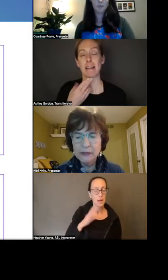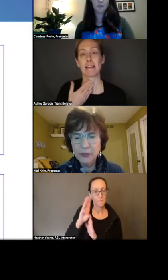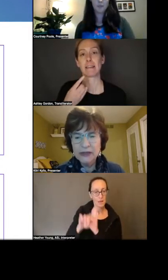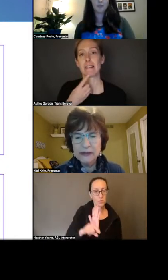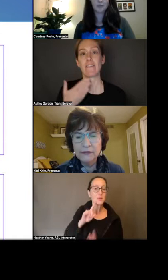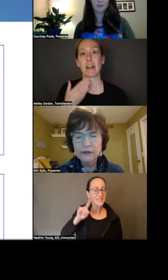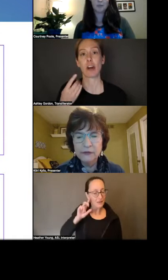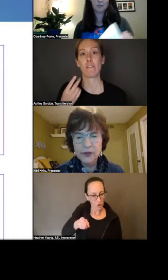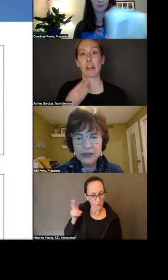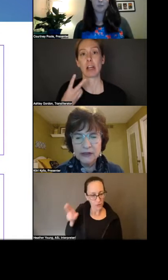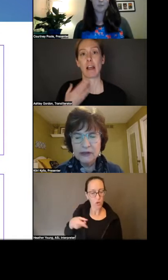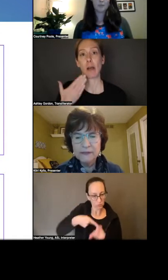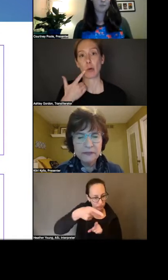I've worked in that field for 40 years.